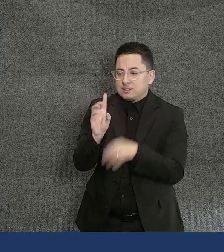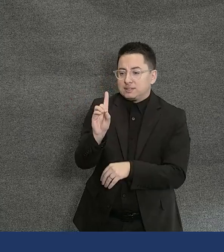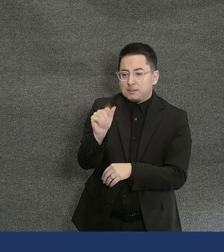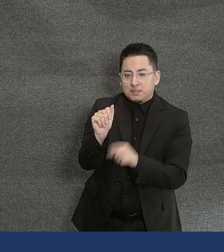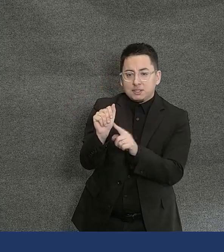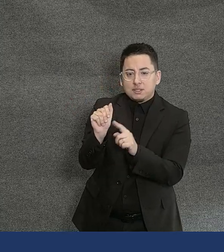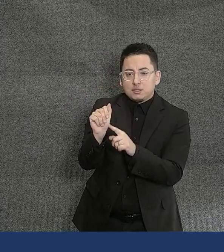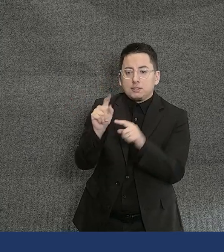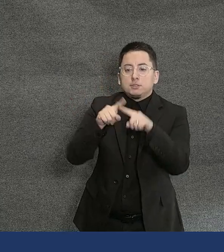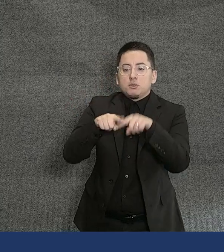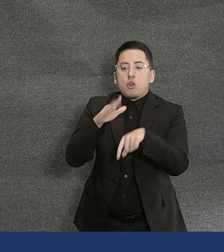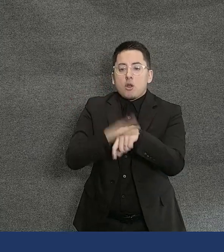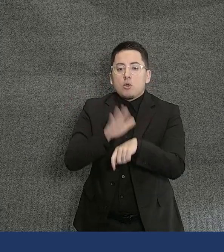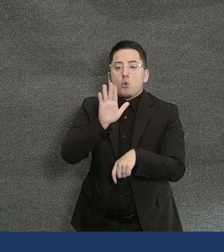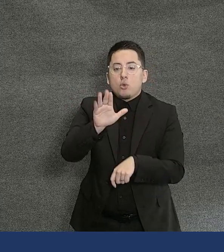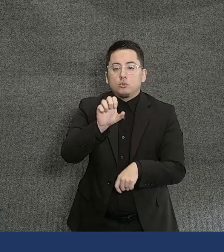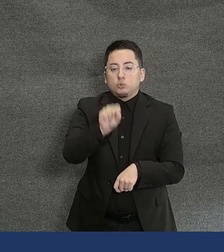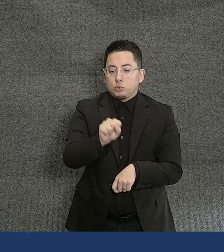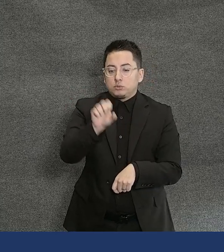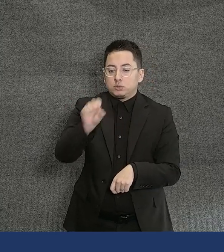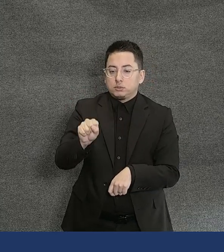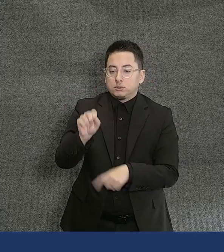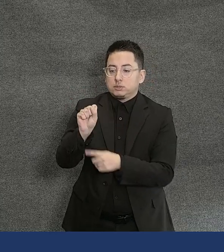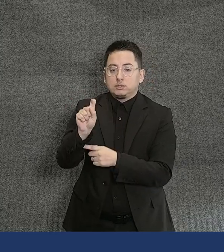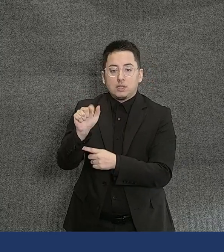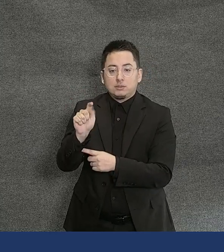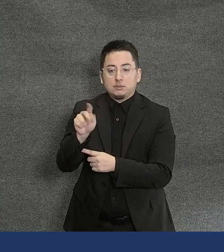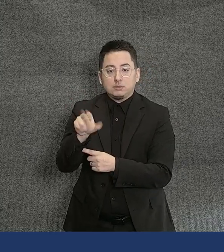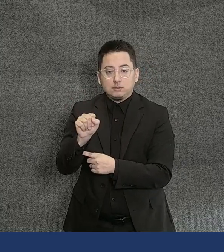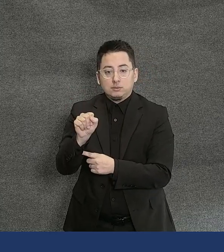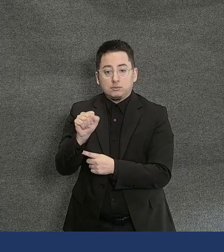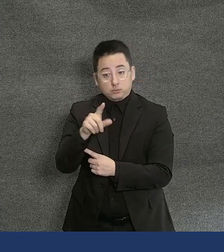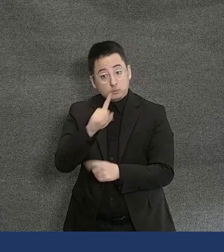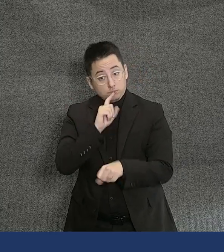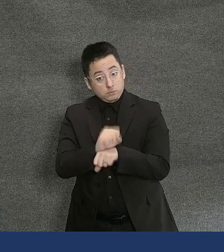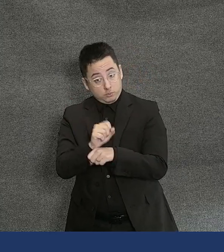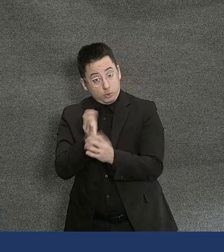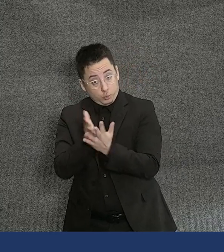And anyone who's ever gone through a Social Security process knows how long that takes.